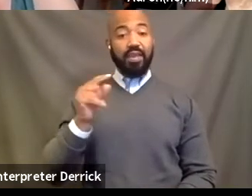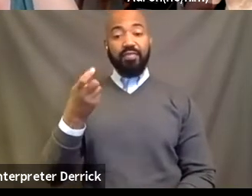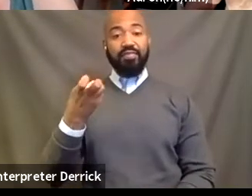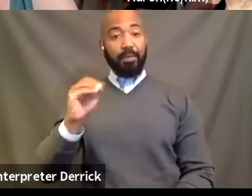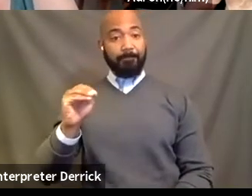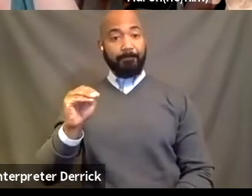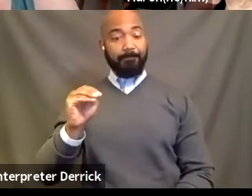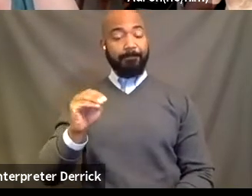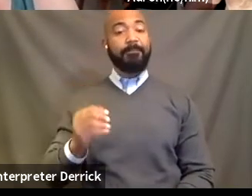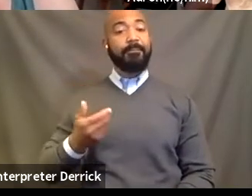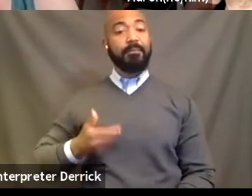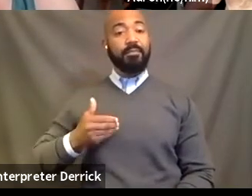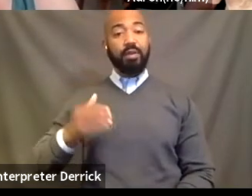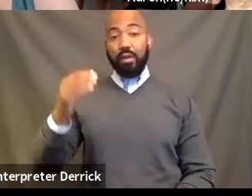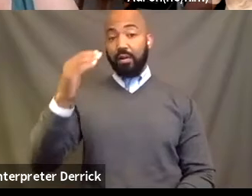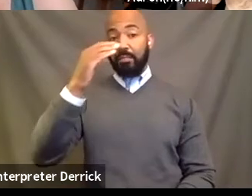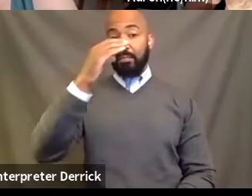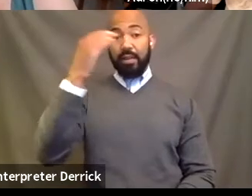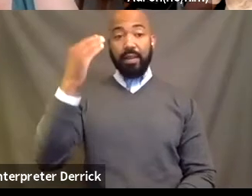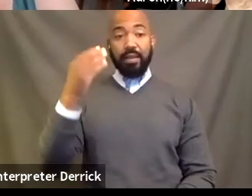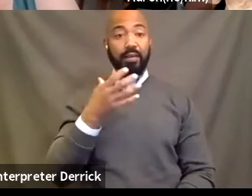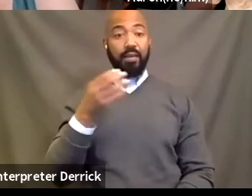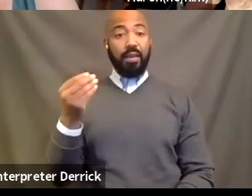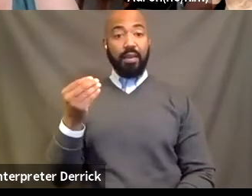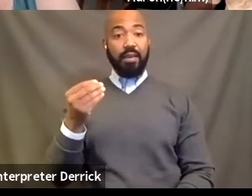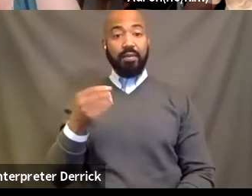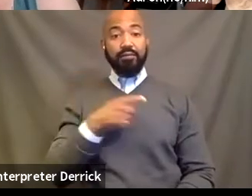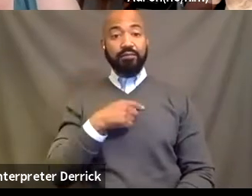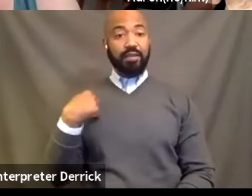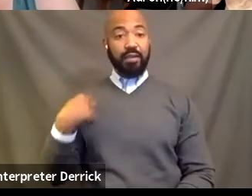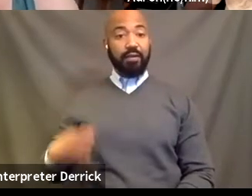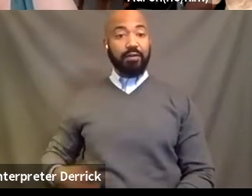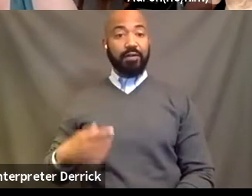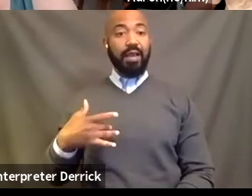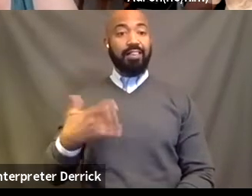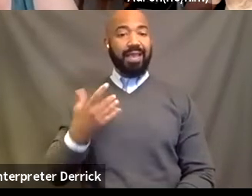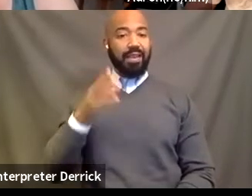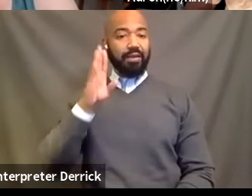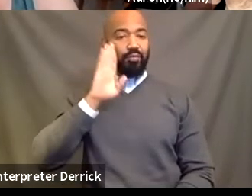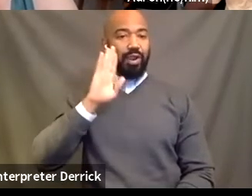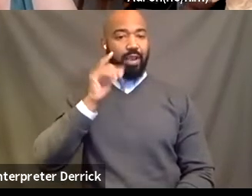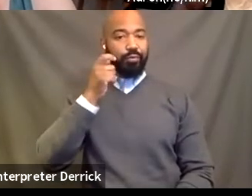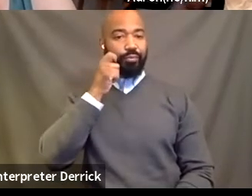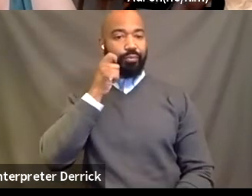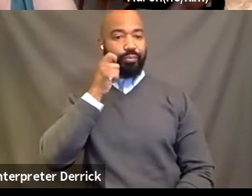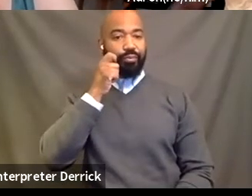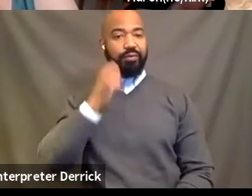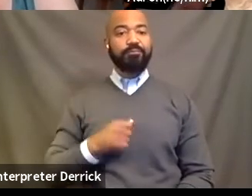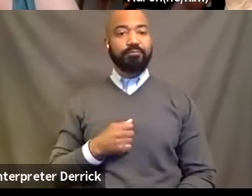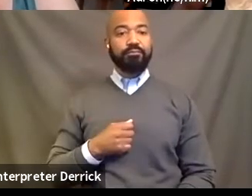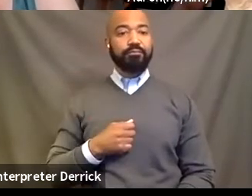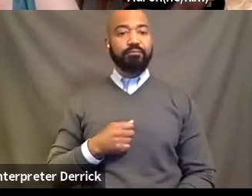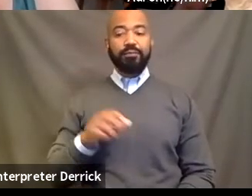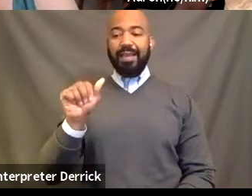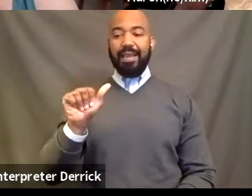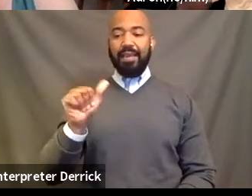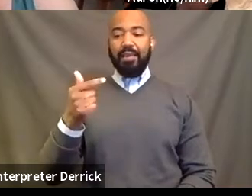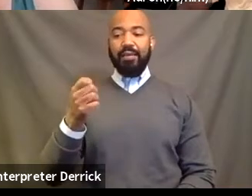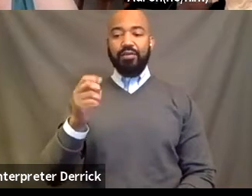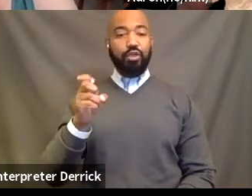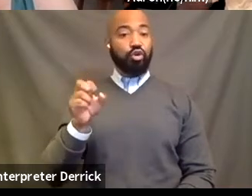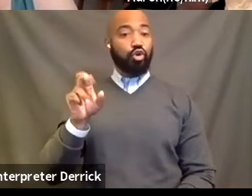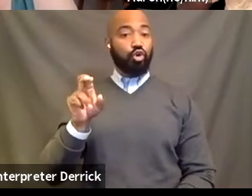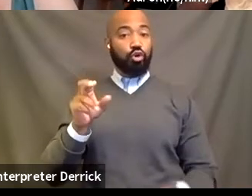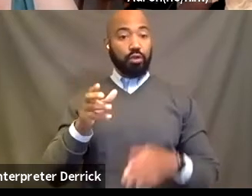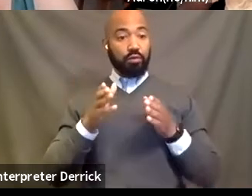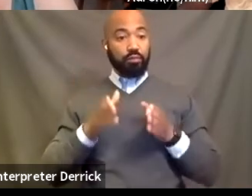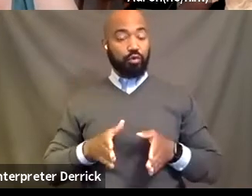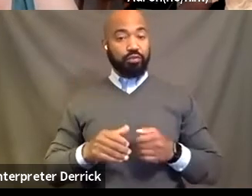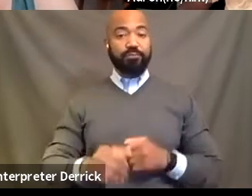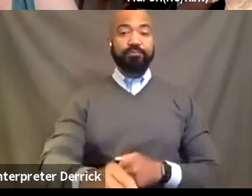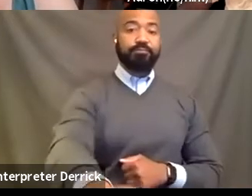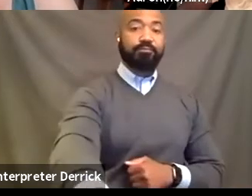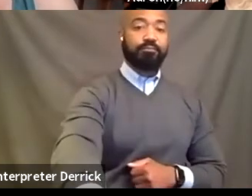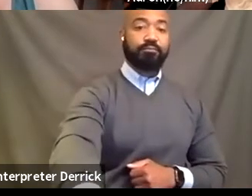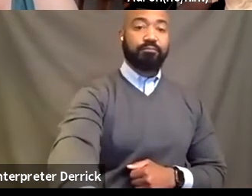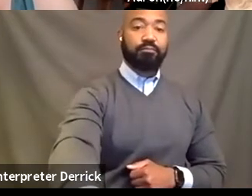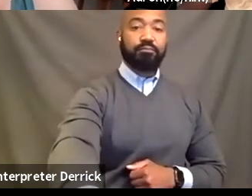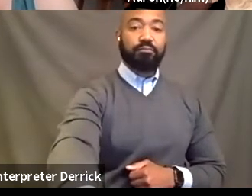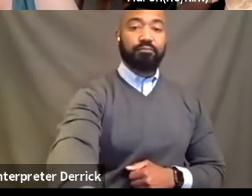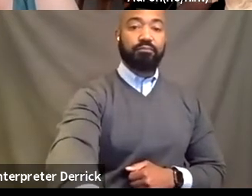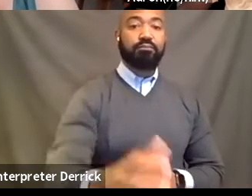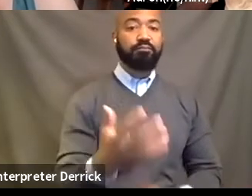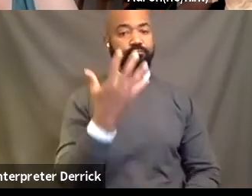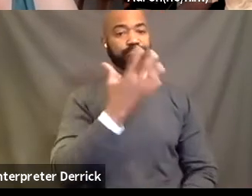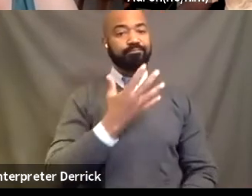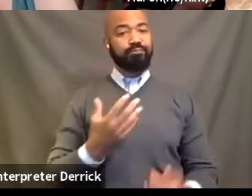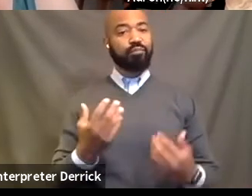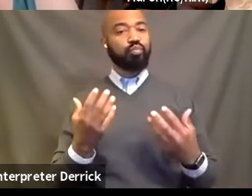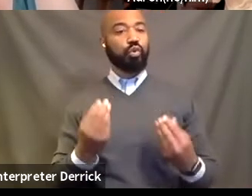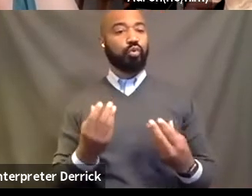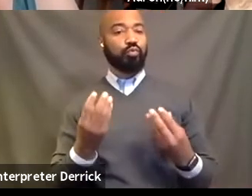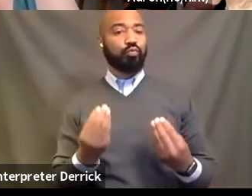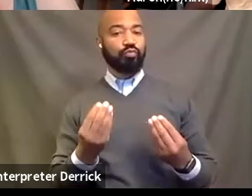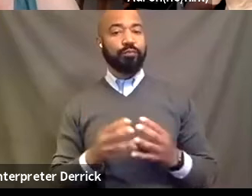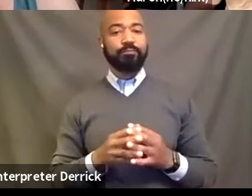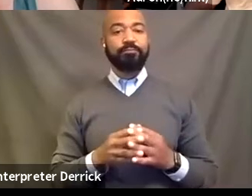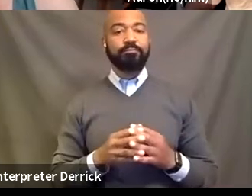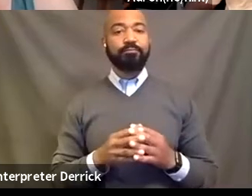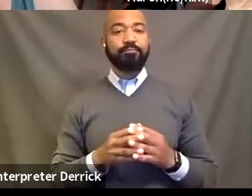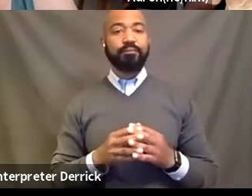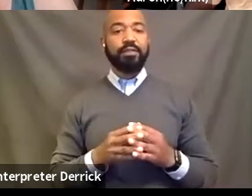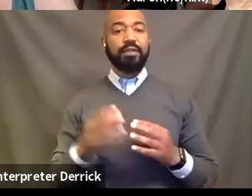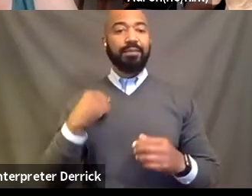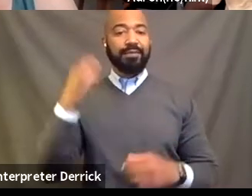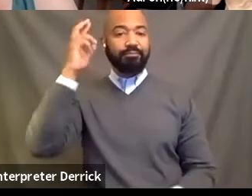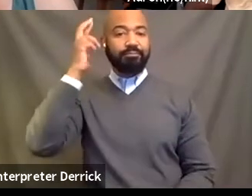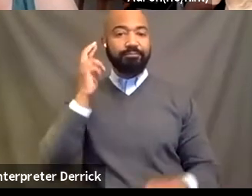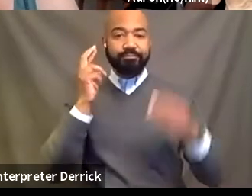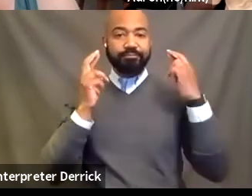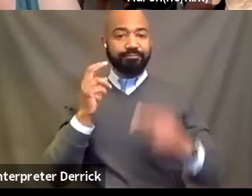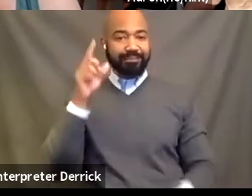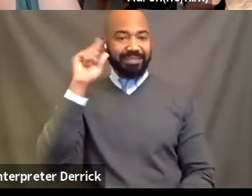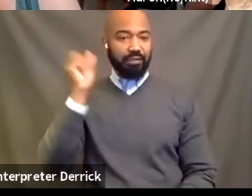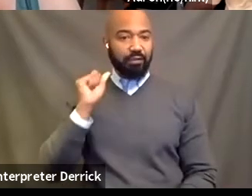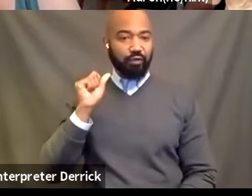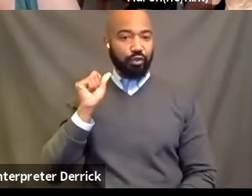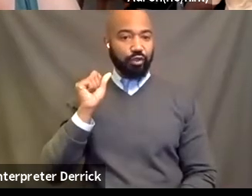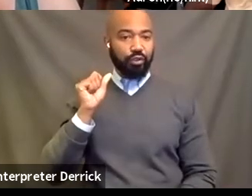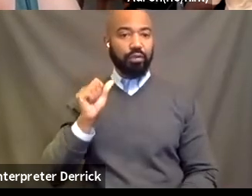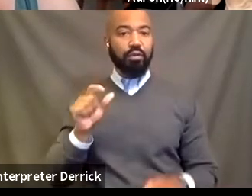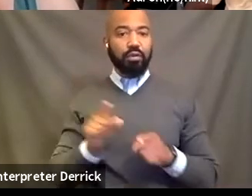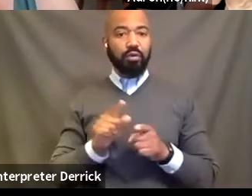x (they/themme): Who is soft presenting I have silver short braid I have very dramatic rouge on my cheeks and know I have wonderful flowers, I believe, are daisies in my hair.